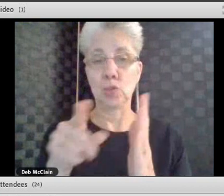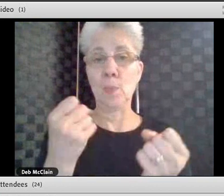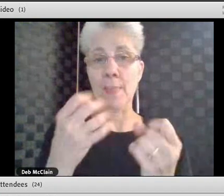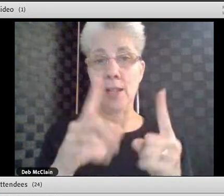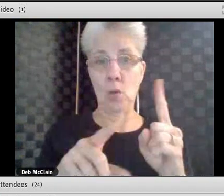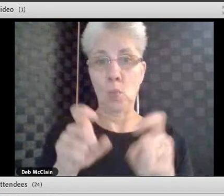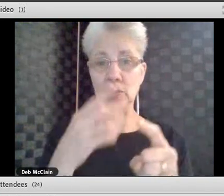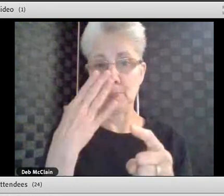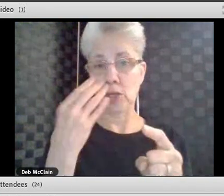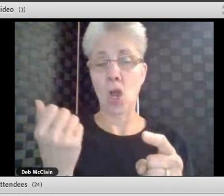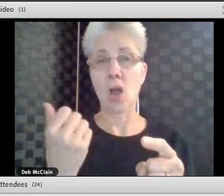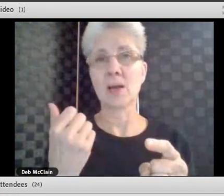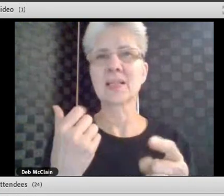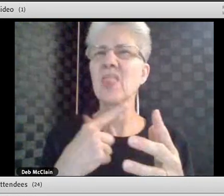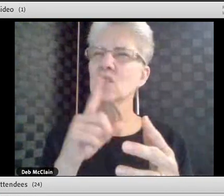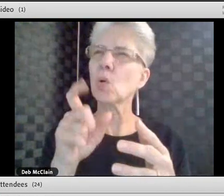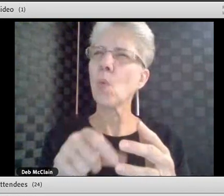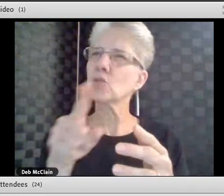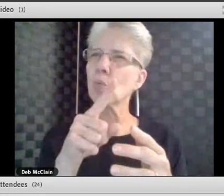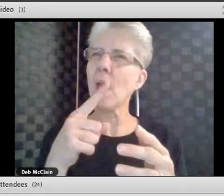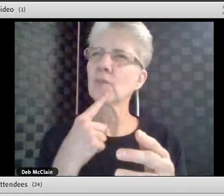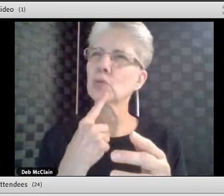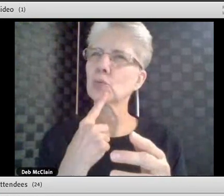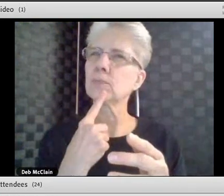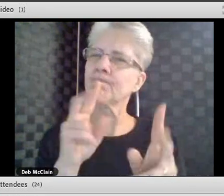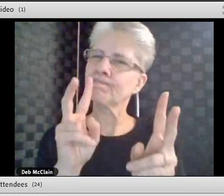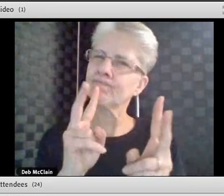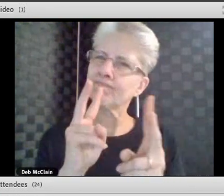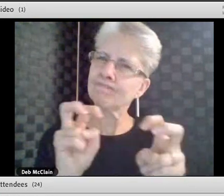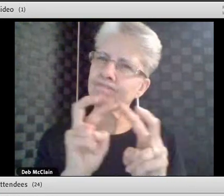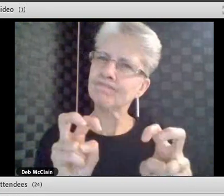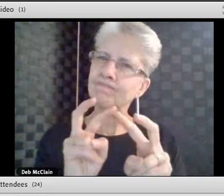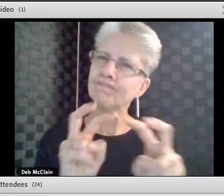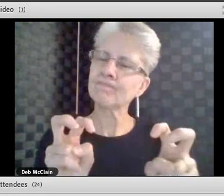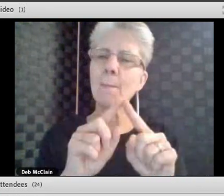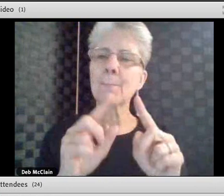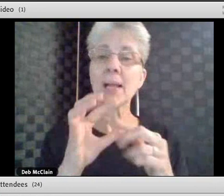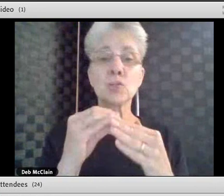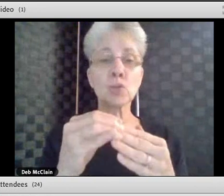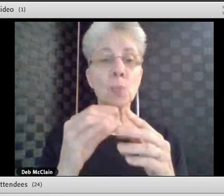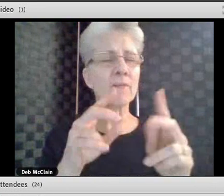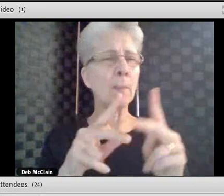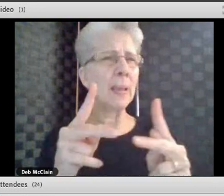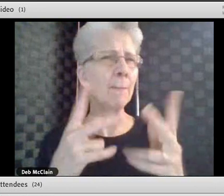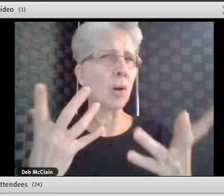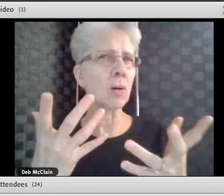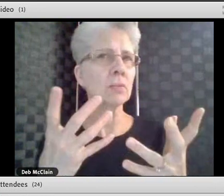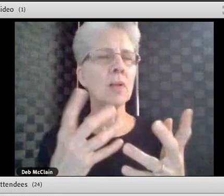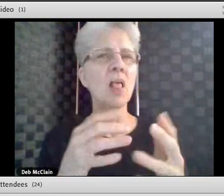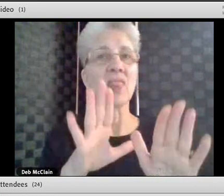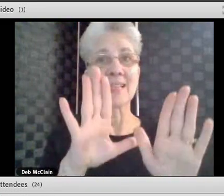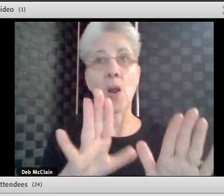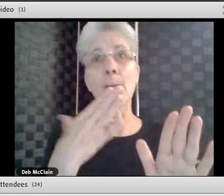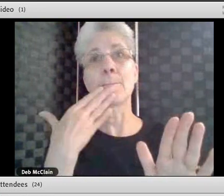So at this point, I'm going to ask you a lot of questions because these are questions you're going to have to ask yourself, but in terms of people,